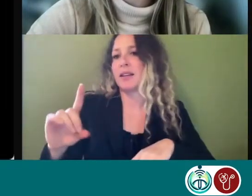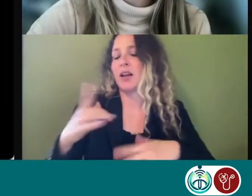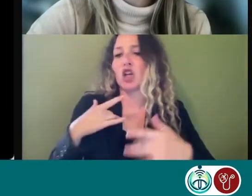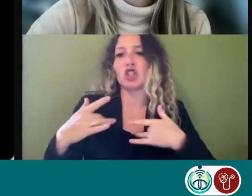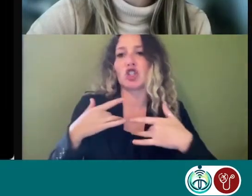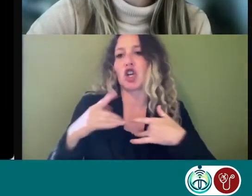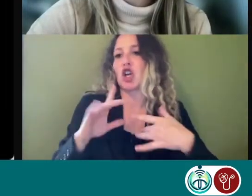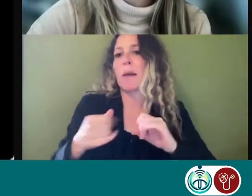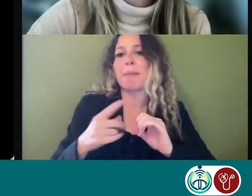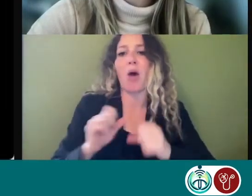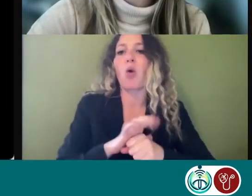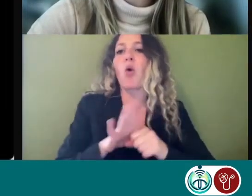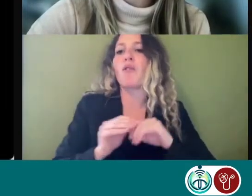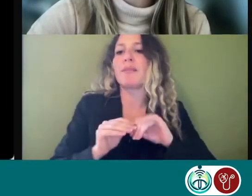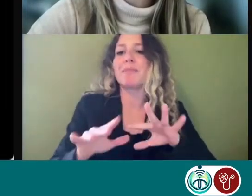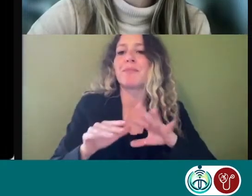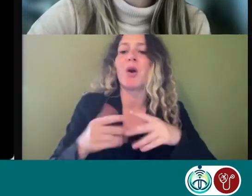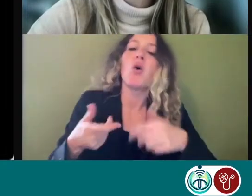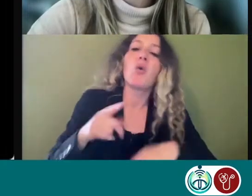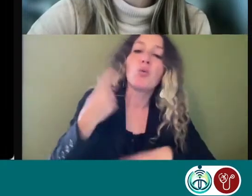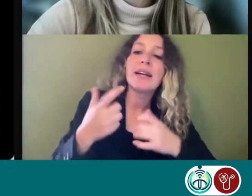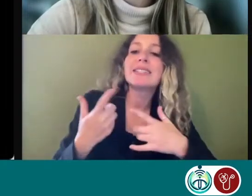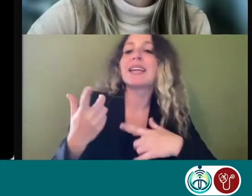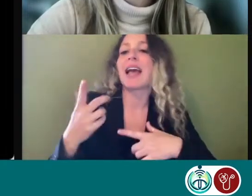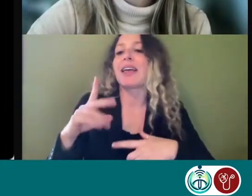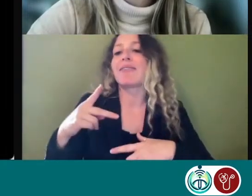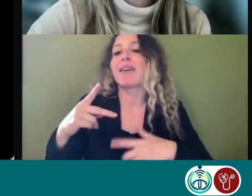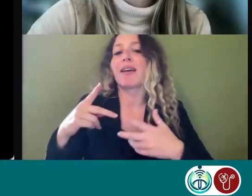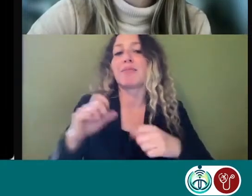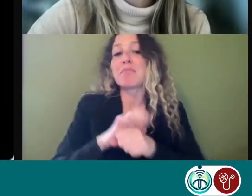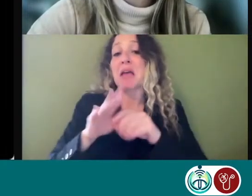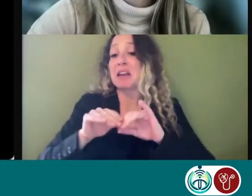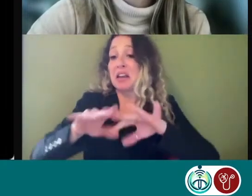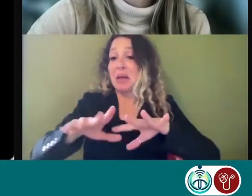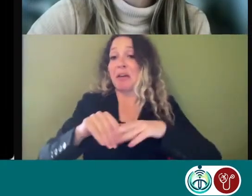the beginning of the pandemic. That may not be unique to that population, but it also may be.